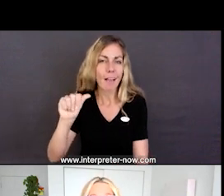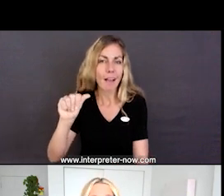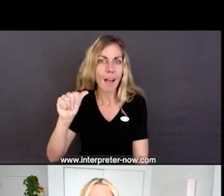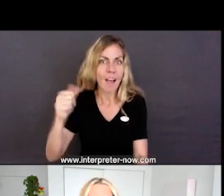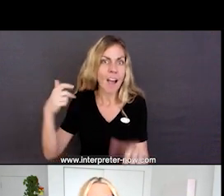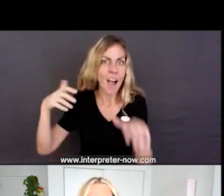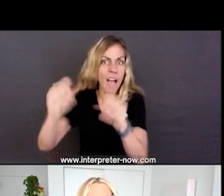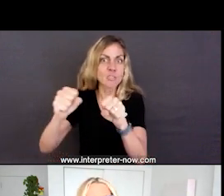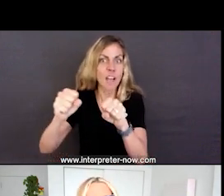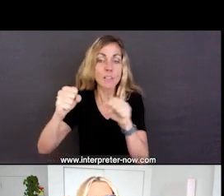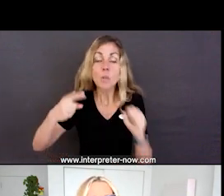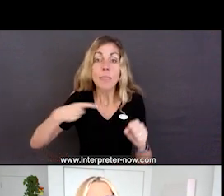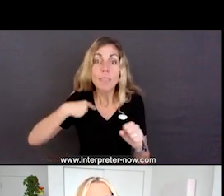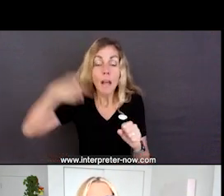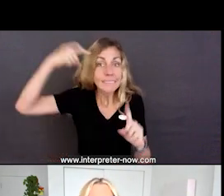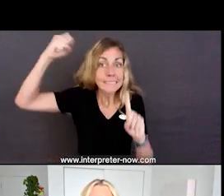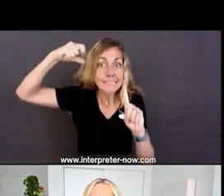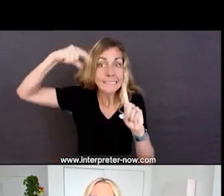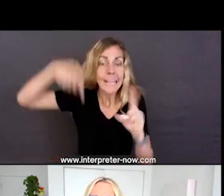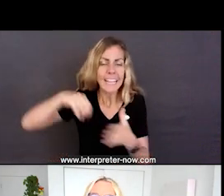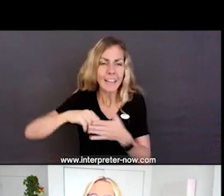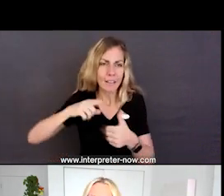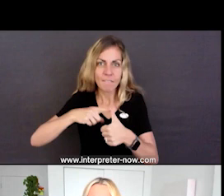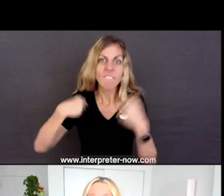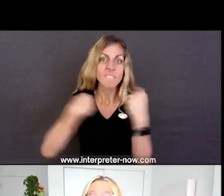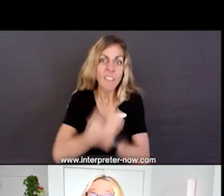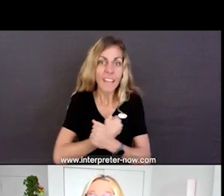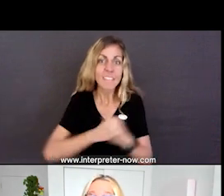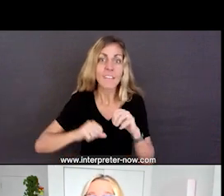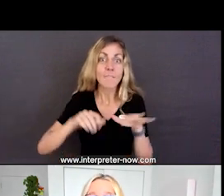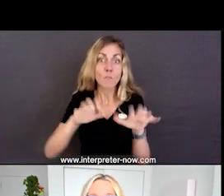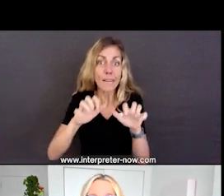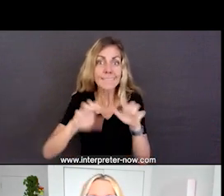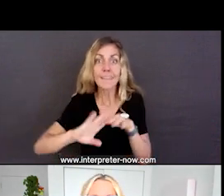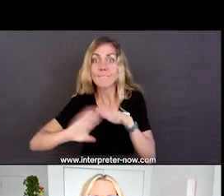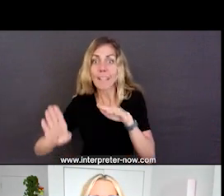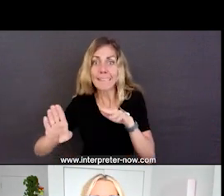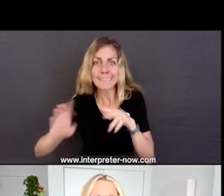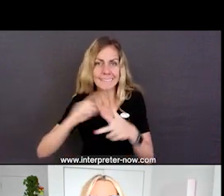It's that physical signal in your brain that produces a fight-freeze-flight response.